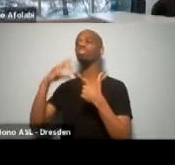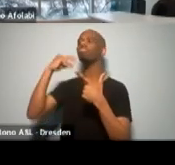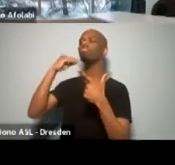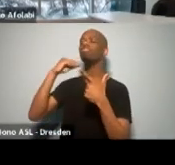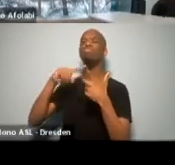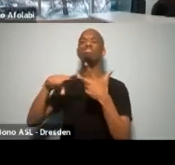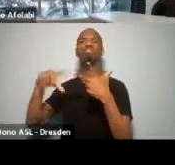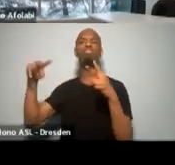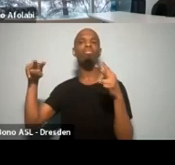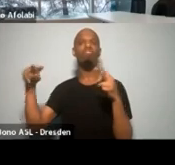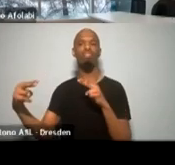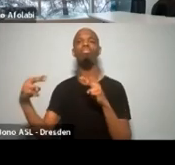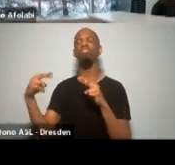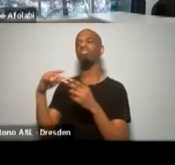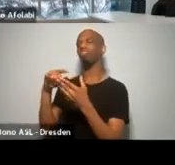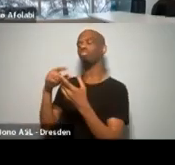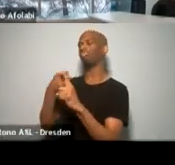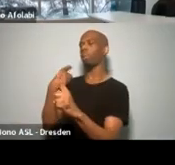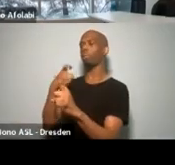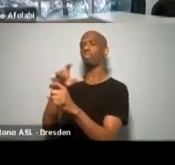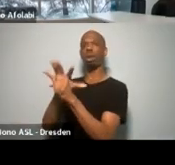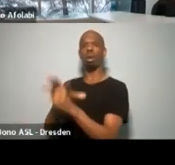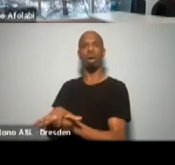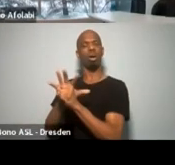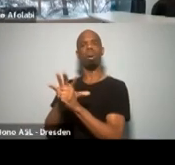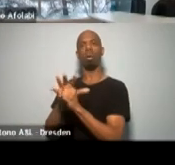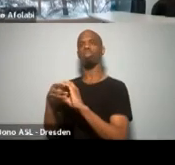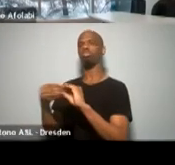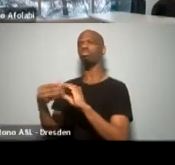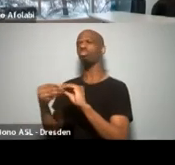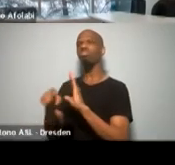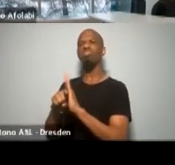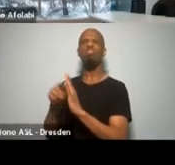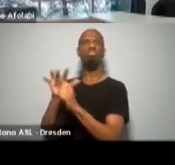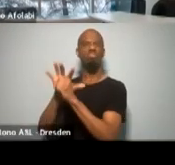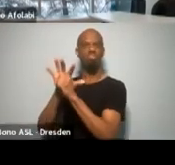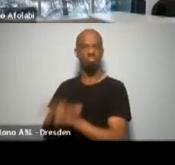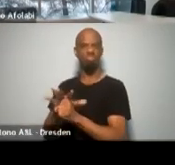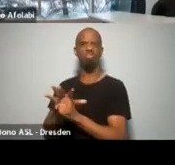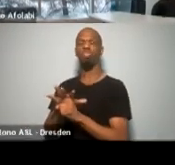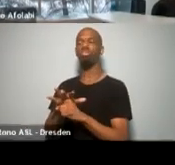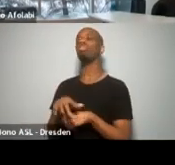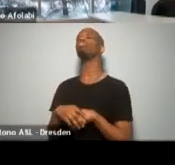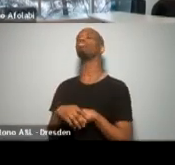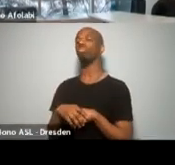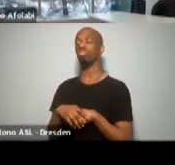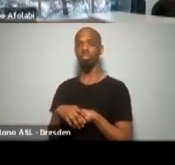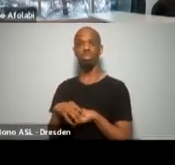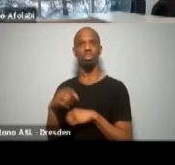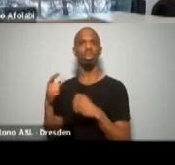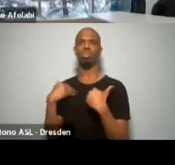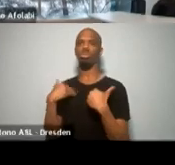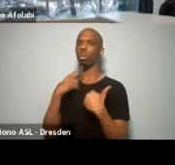this territorial acknowledgement has special resonance. I want to extend a warm welcome